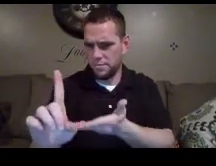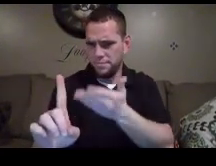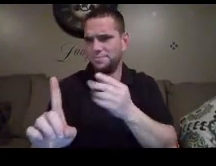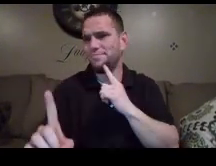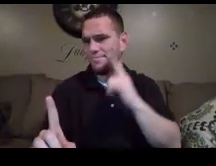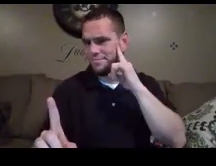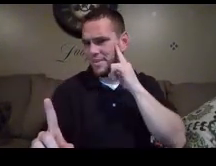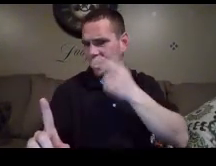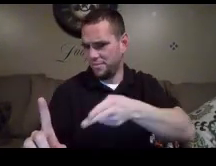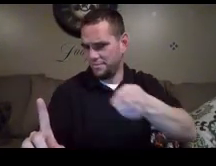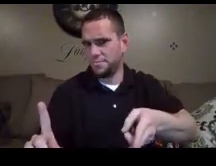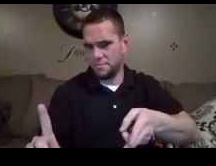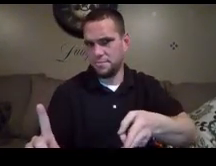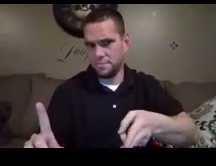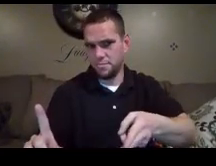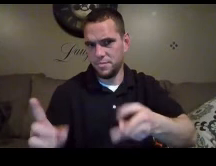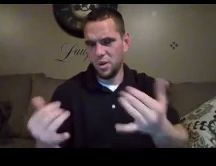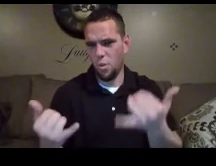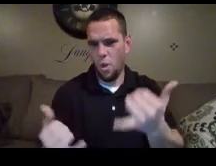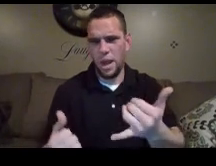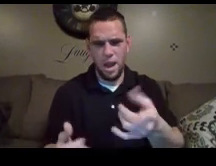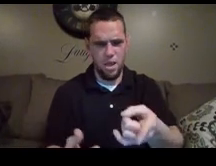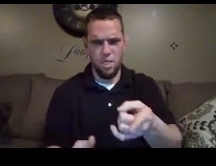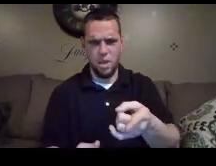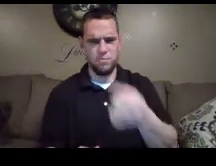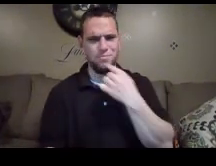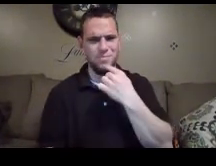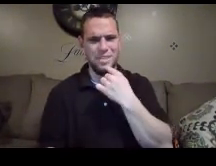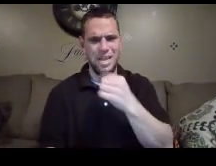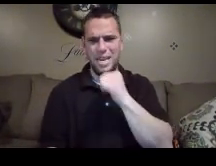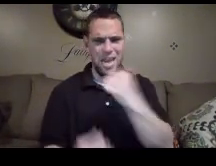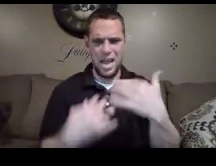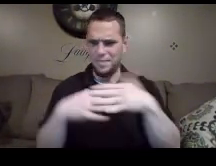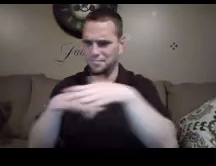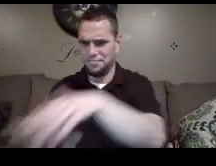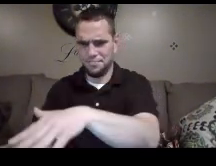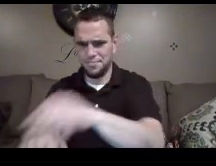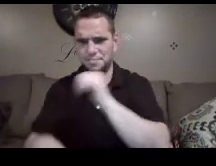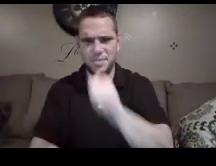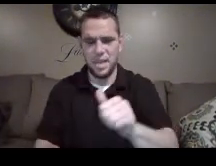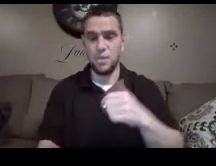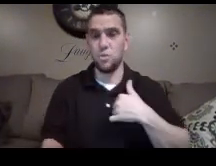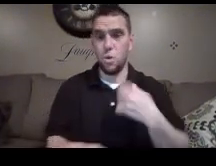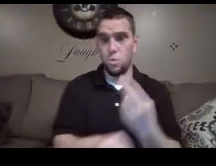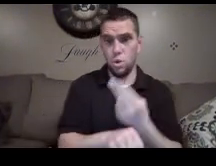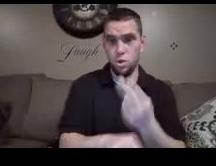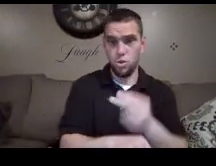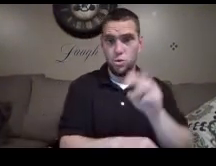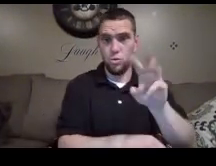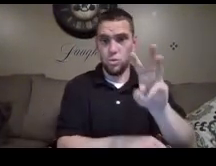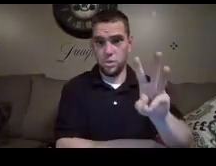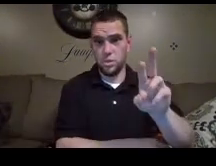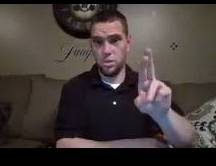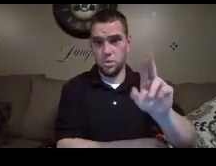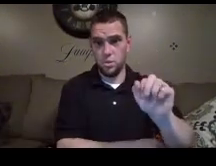It's complaining it's not in line, so the wrap text option, in this case, in the context menu,